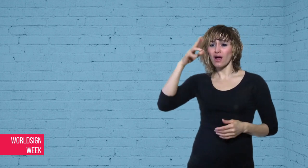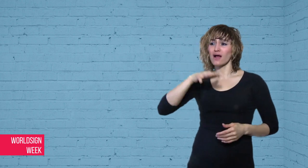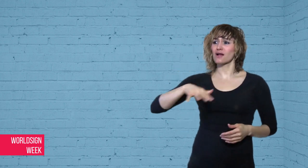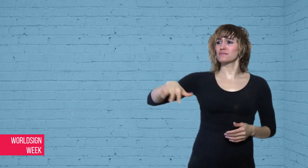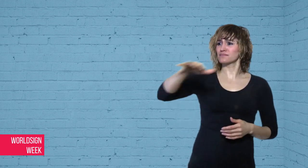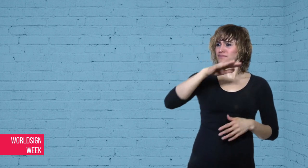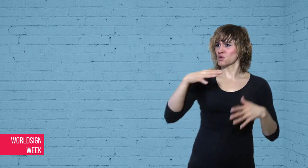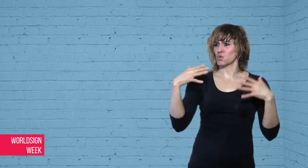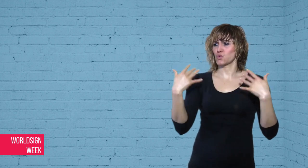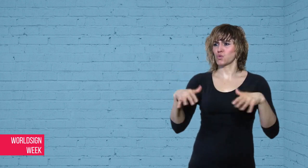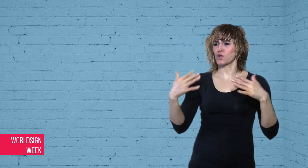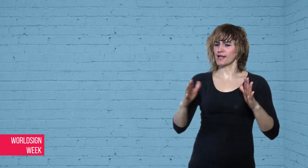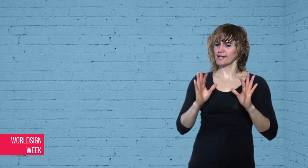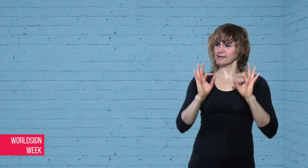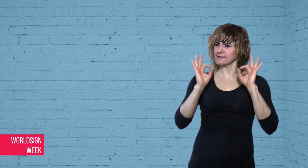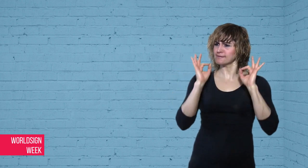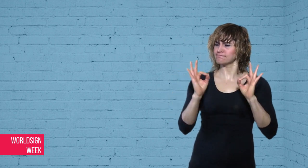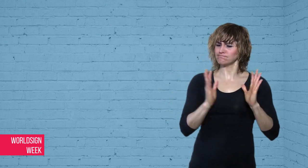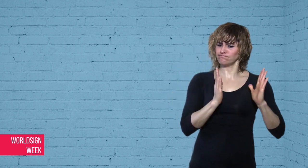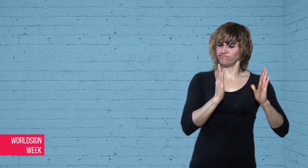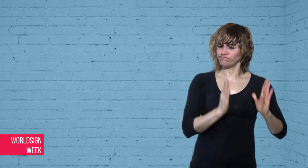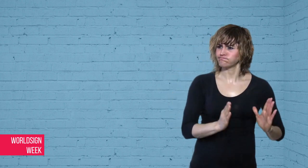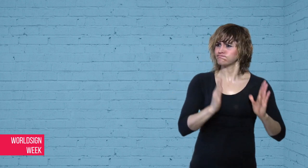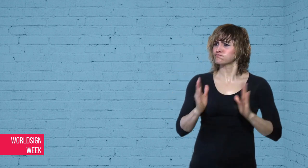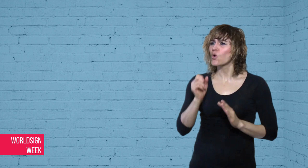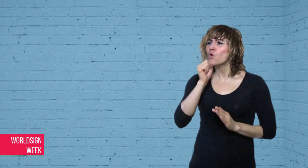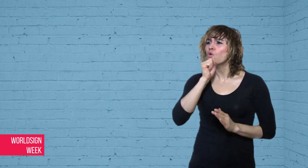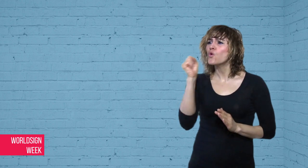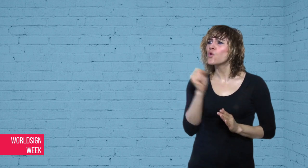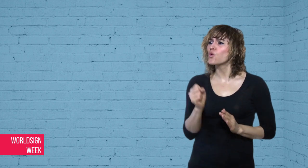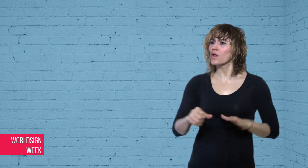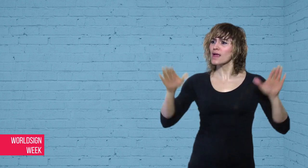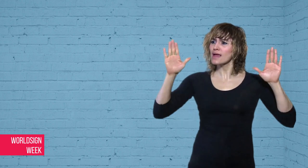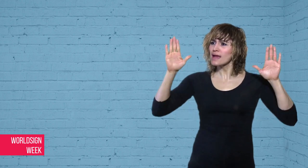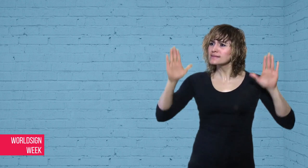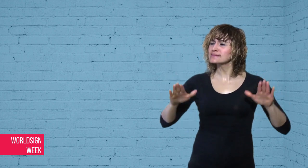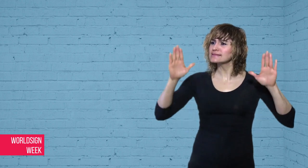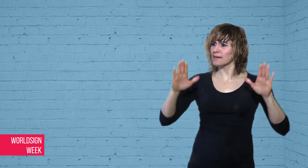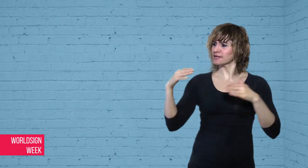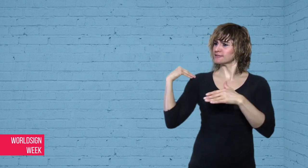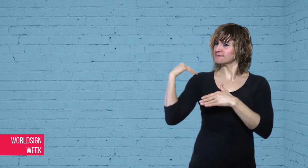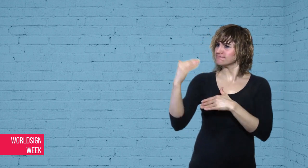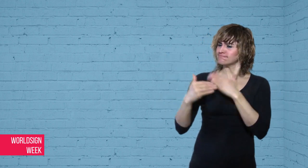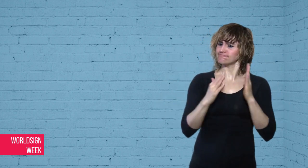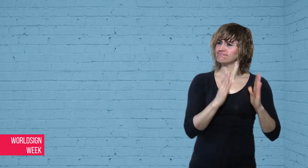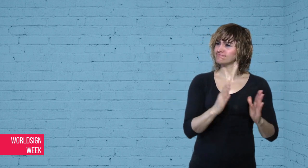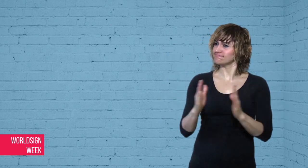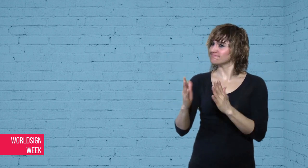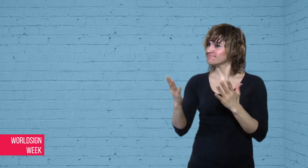Day, a first for the ultra-